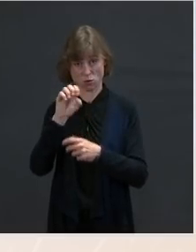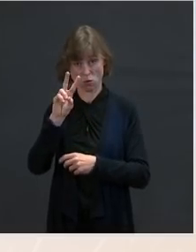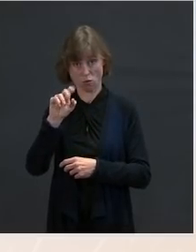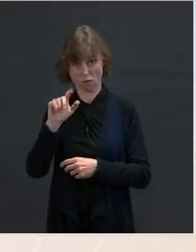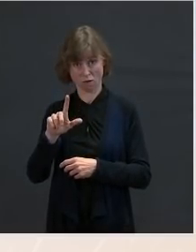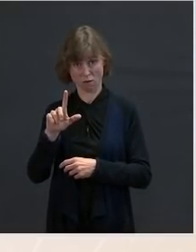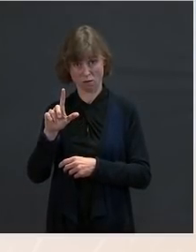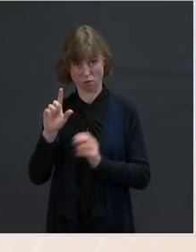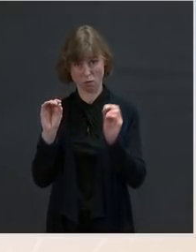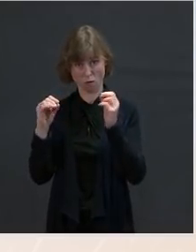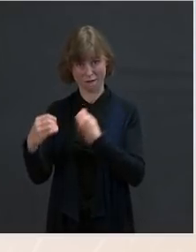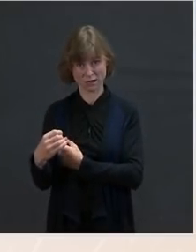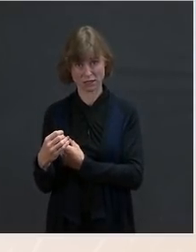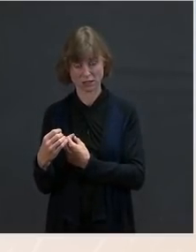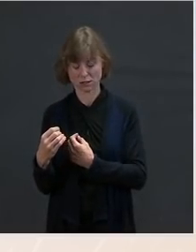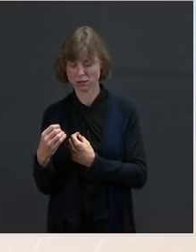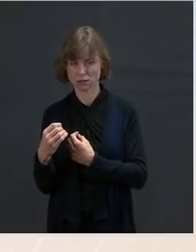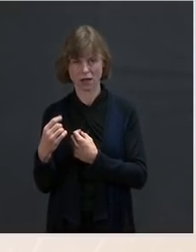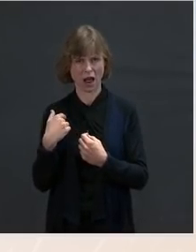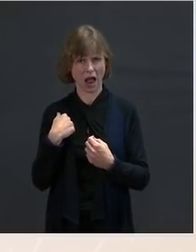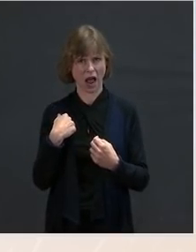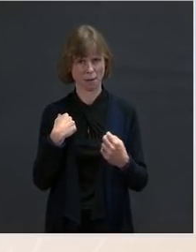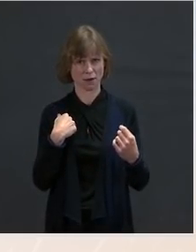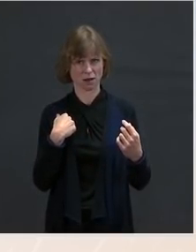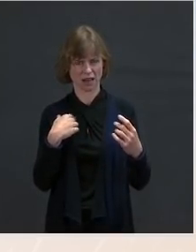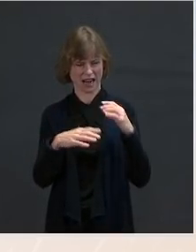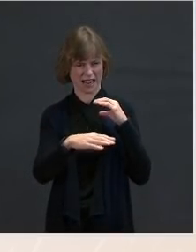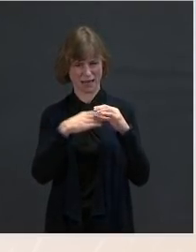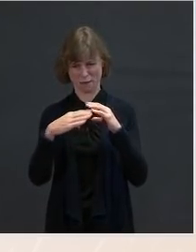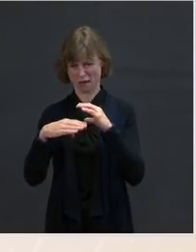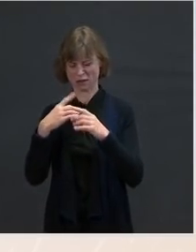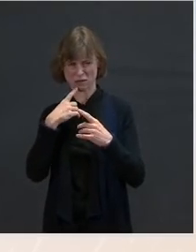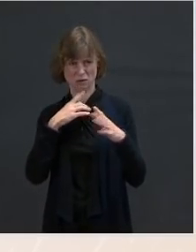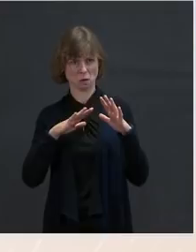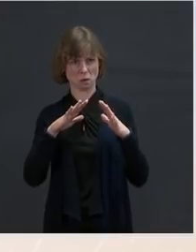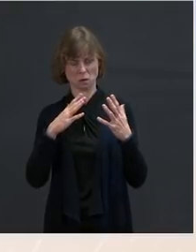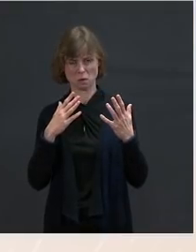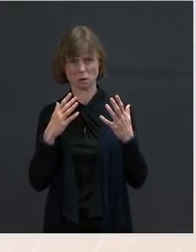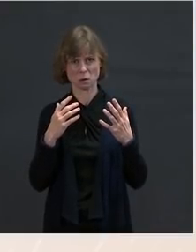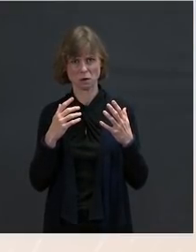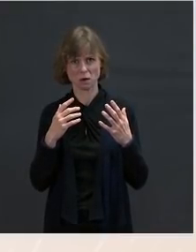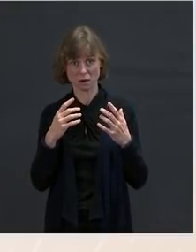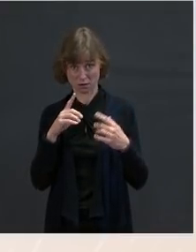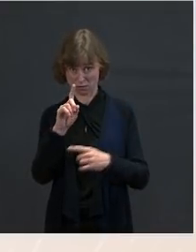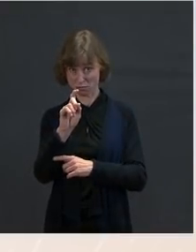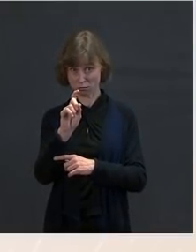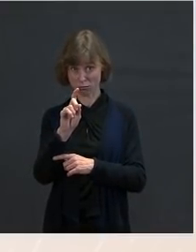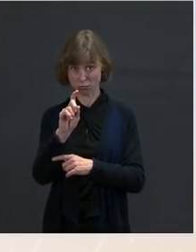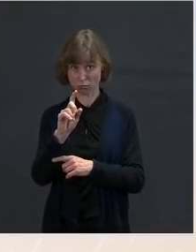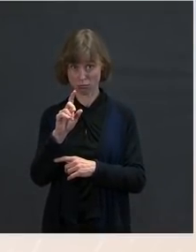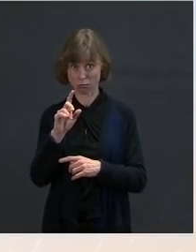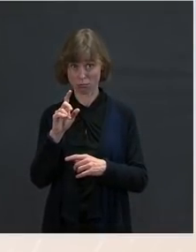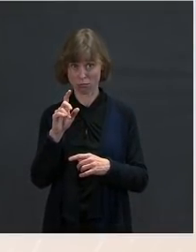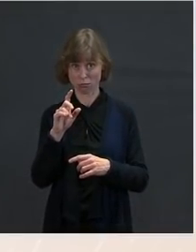And I've been getting emails and questions ever since I filed that pool report: Is -- if there is no Marine out front,